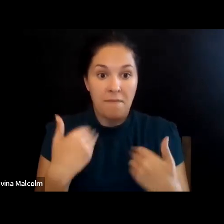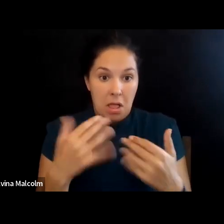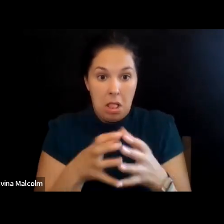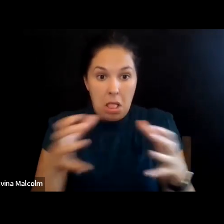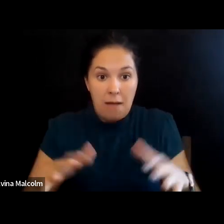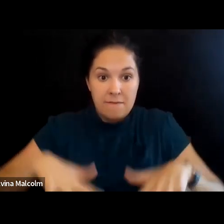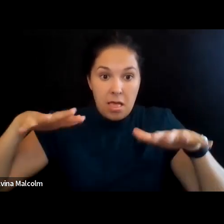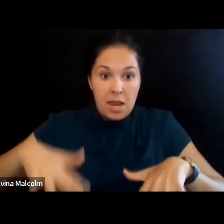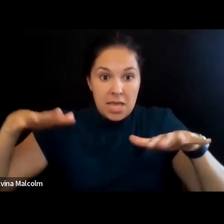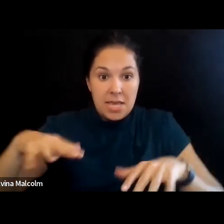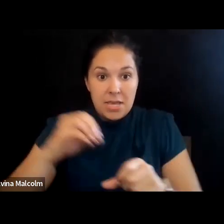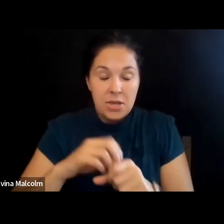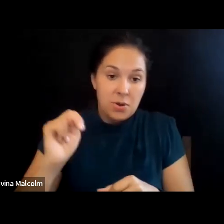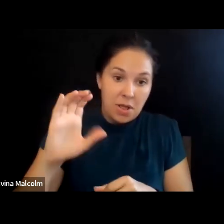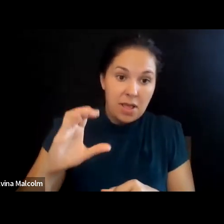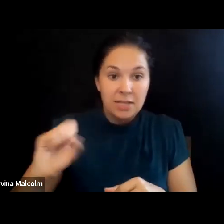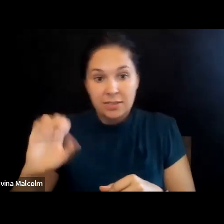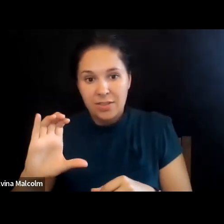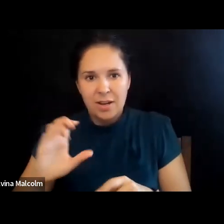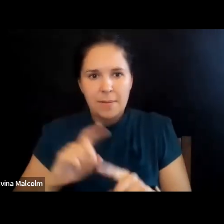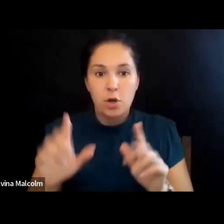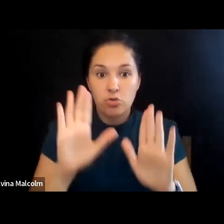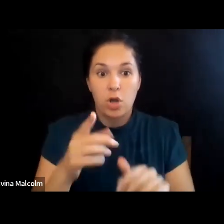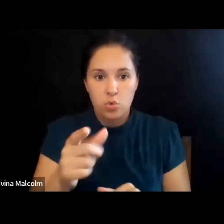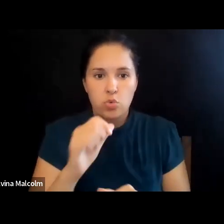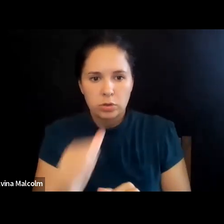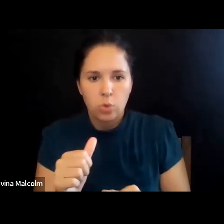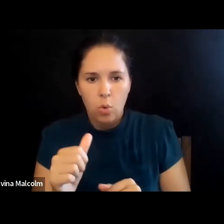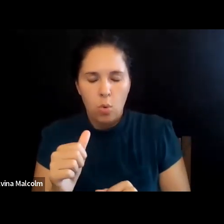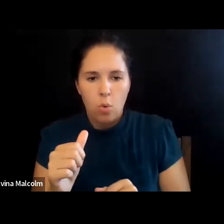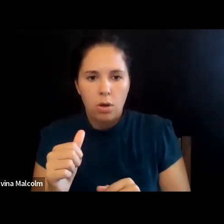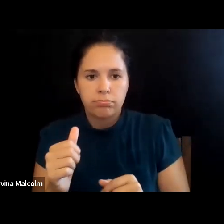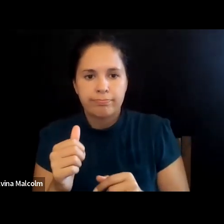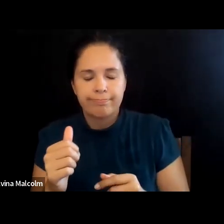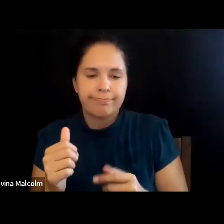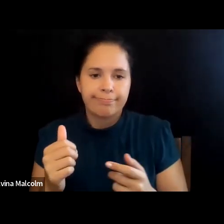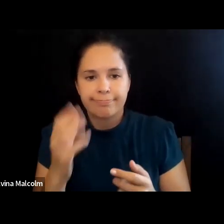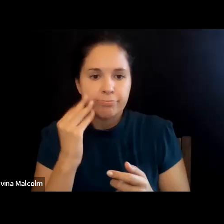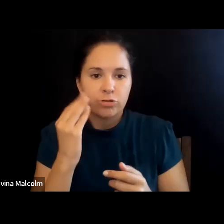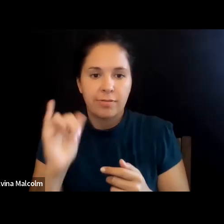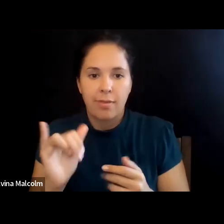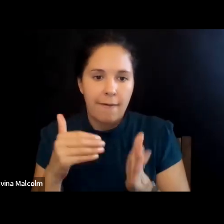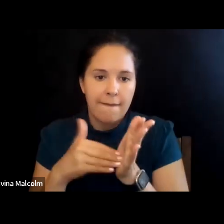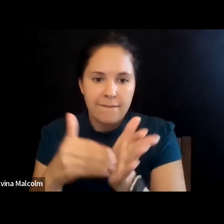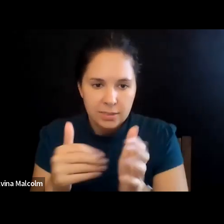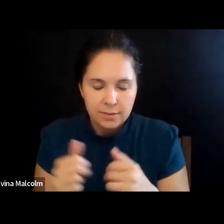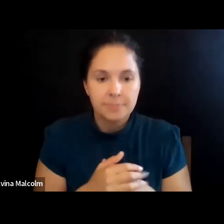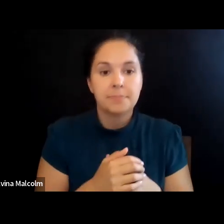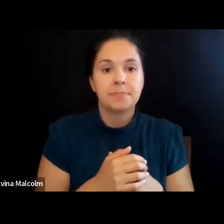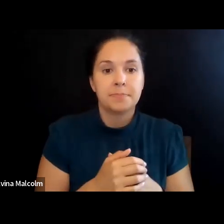Carolina. I get it. South Carolina. They're areas that aren't prone to -- there's a lot of flooding in north and